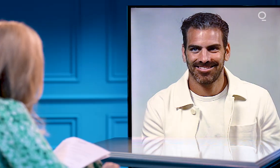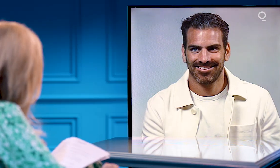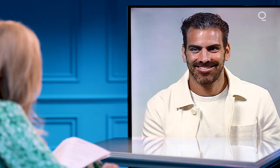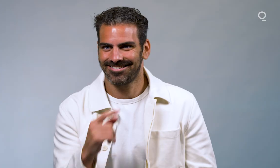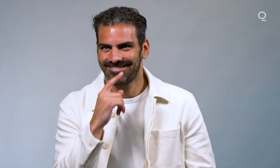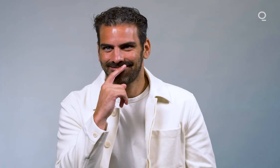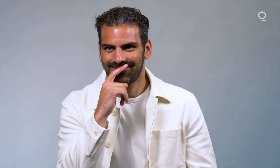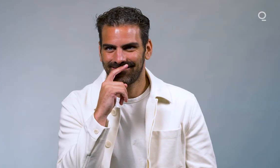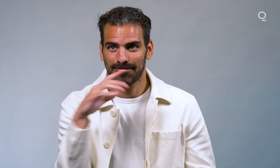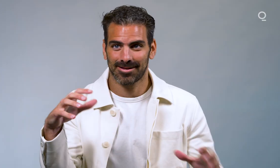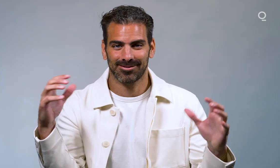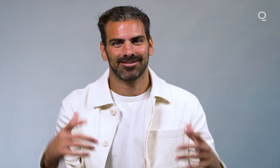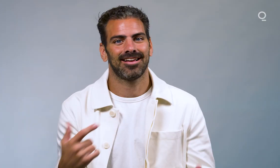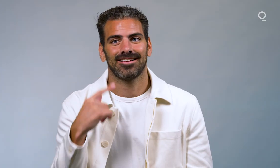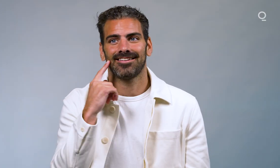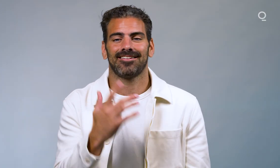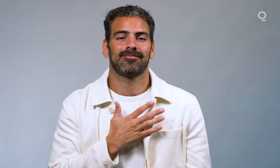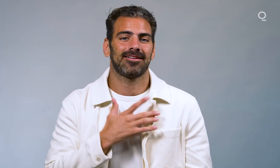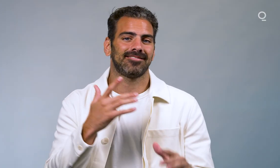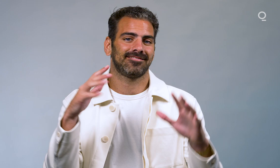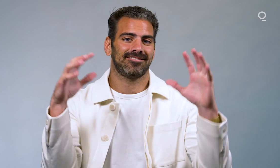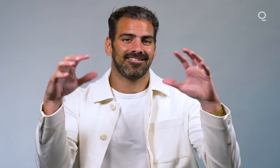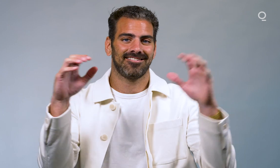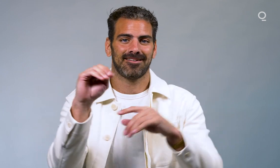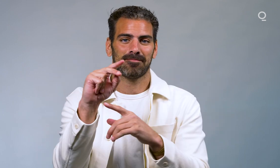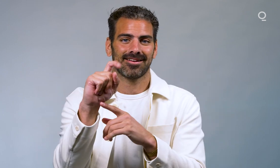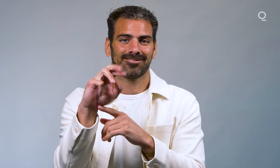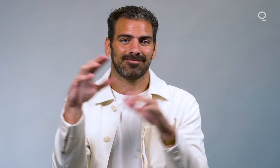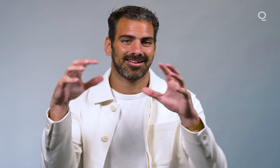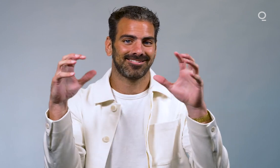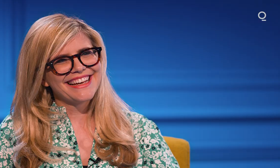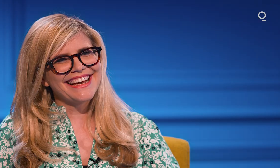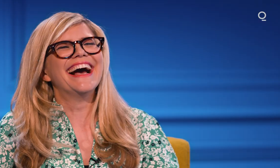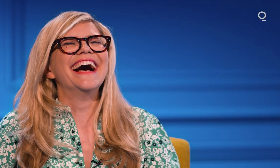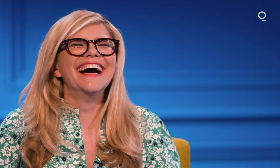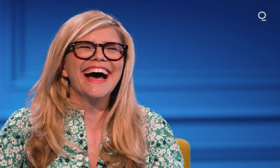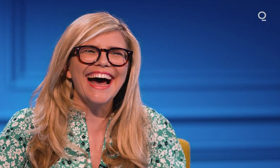hmm oh you know what I have to say? My favorite sign is monster. It always has been.